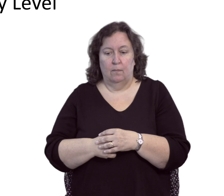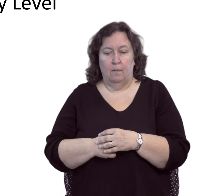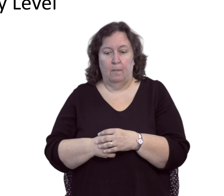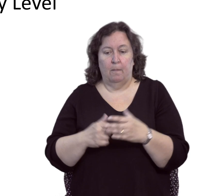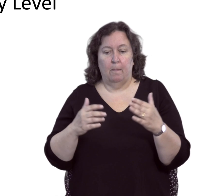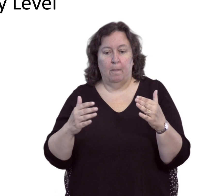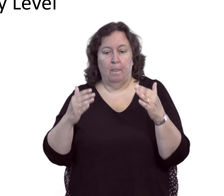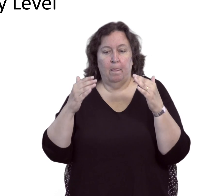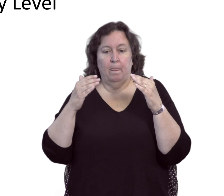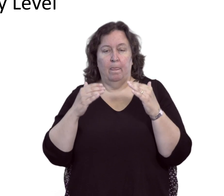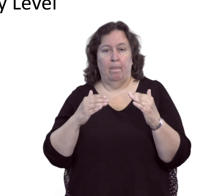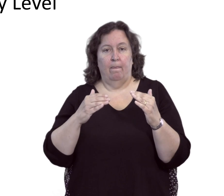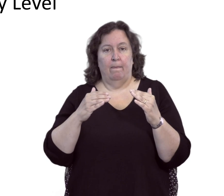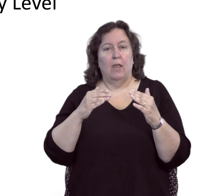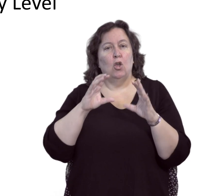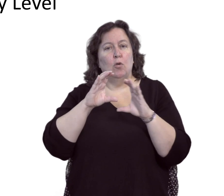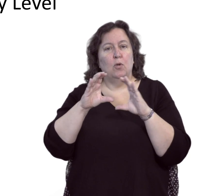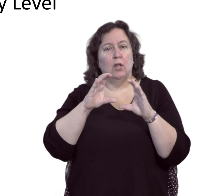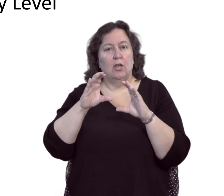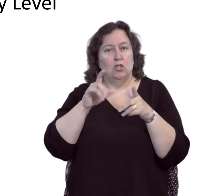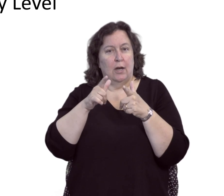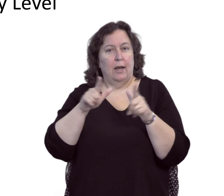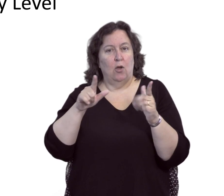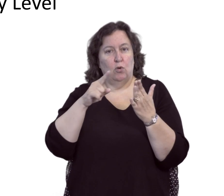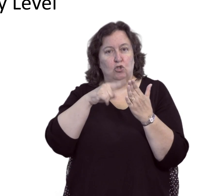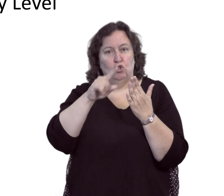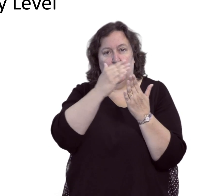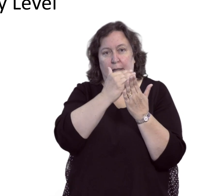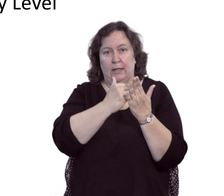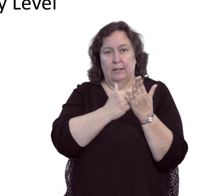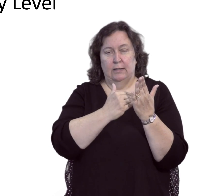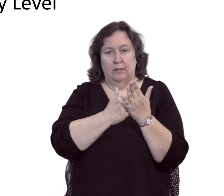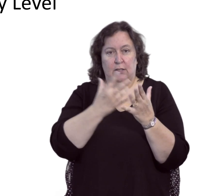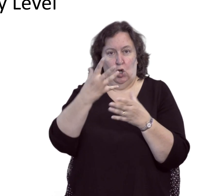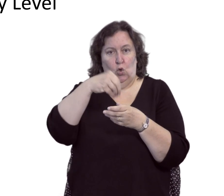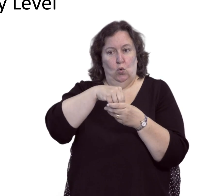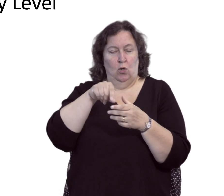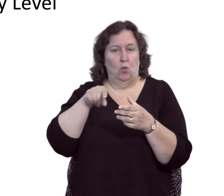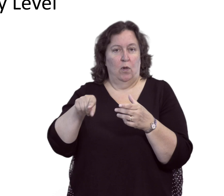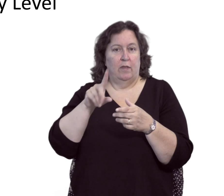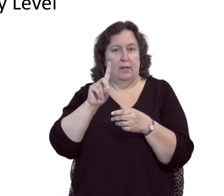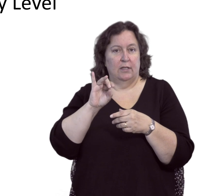A Communication and Language Checklist is found in the Discussion Guide.